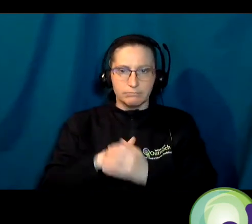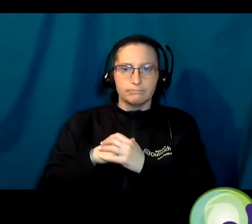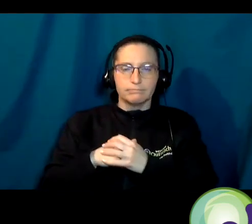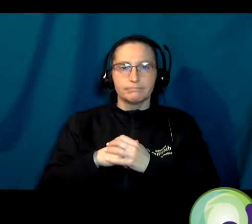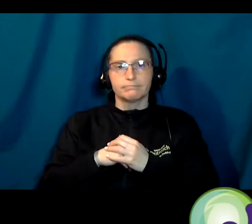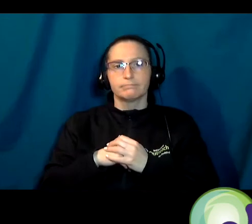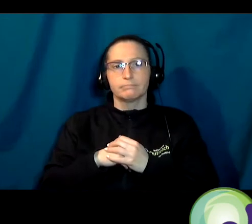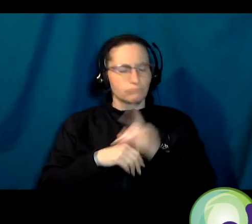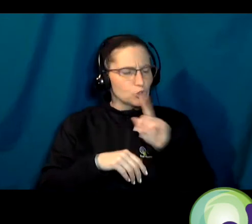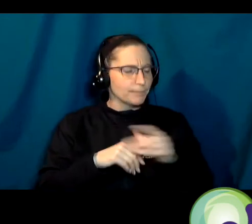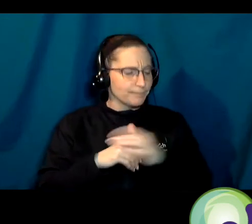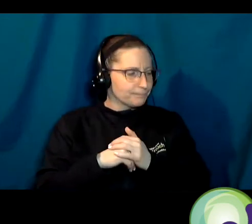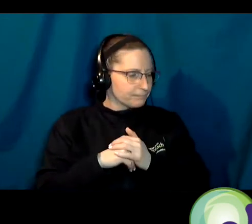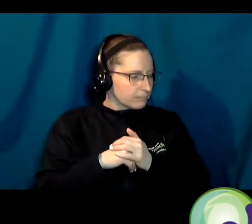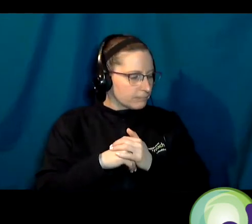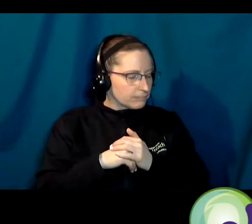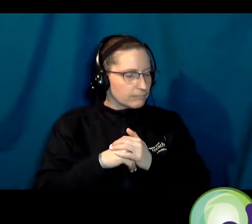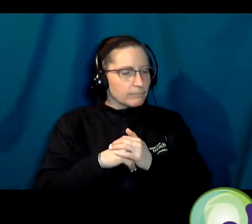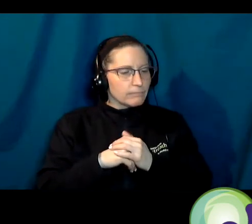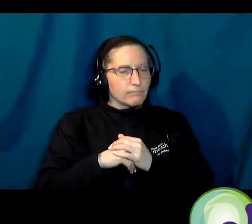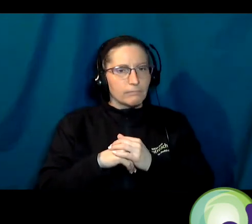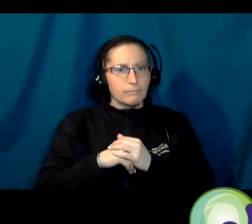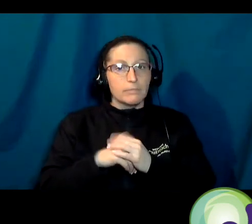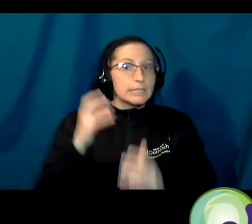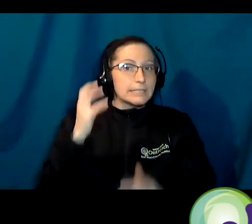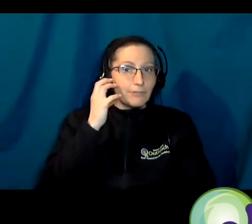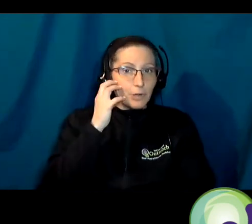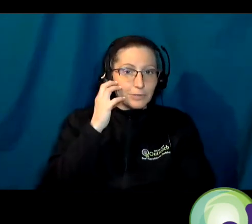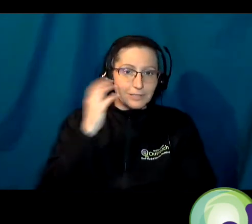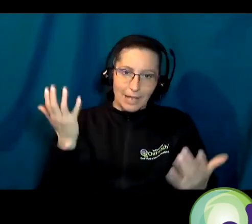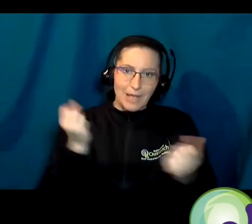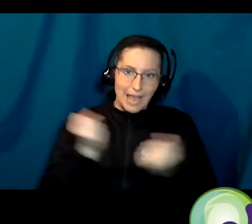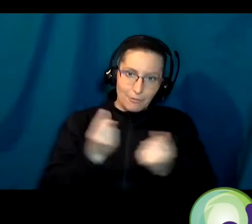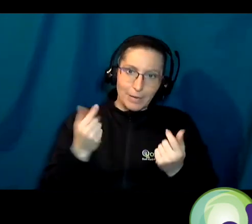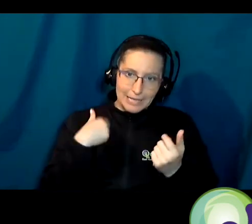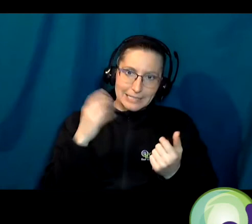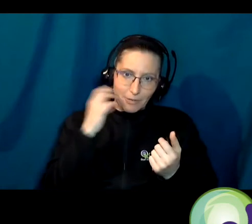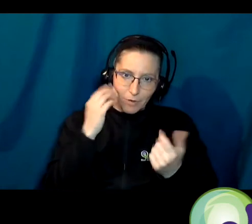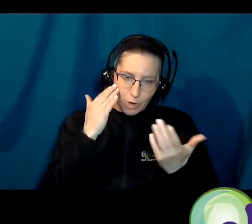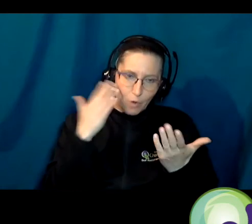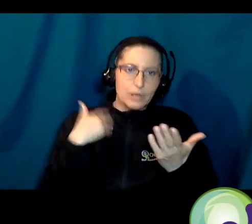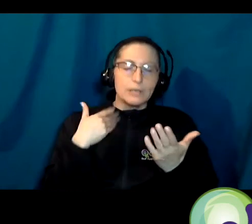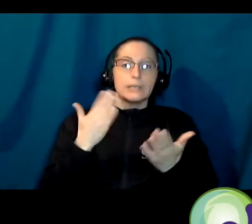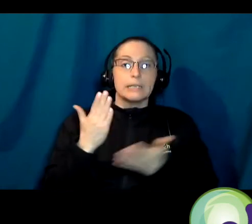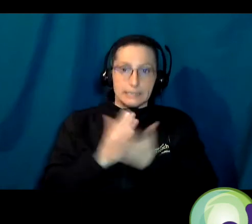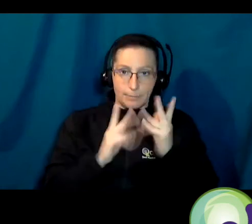Heidi: Sure. So cell phones, we're in the world of cell phones. And as you get some of the entry level positions, you have people there that have been